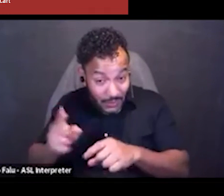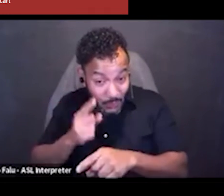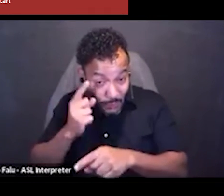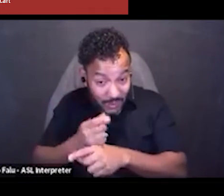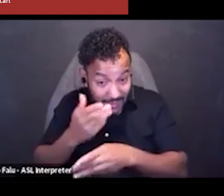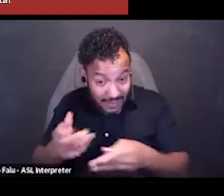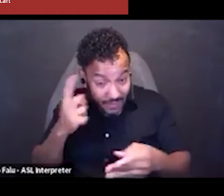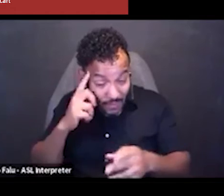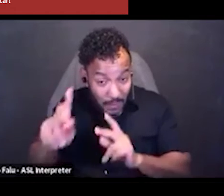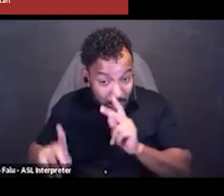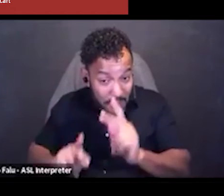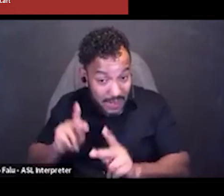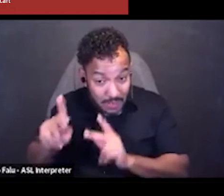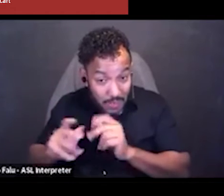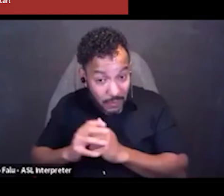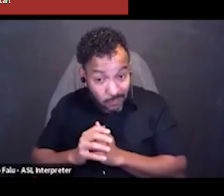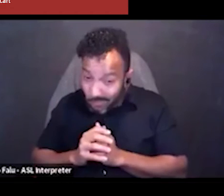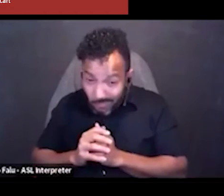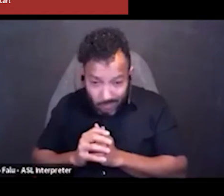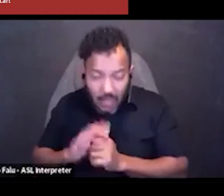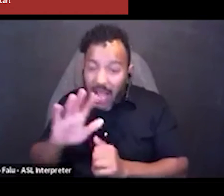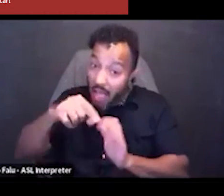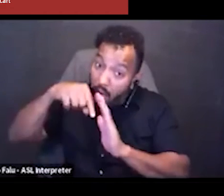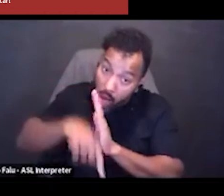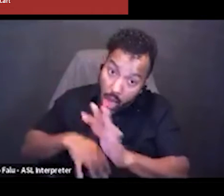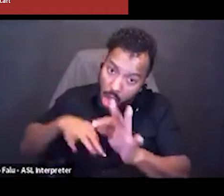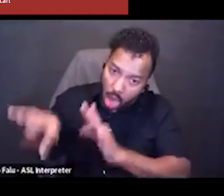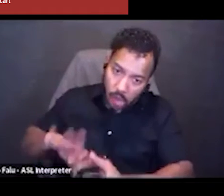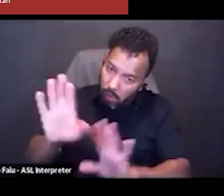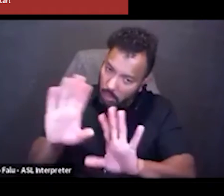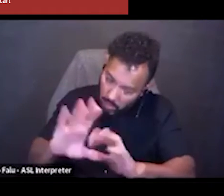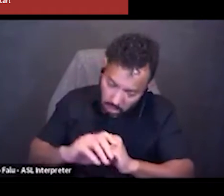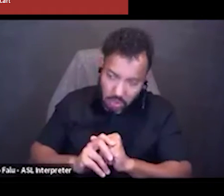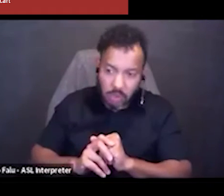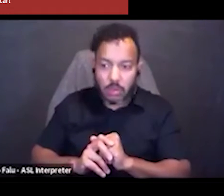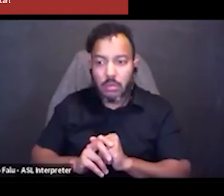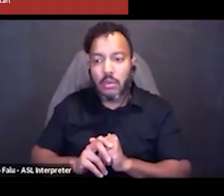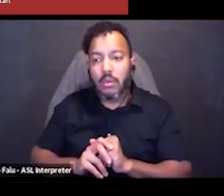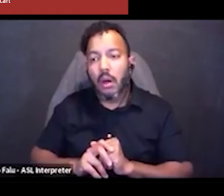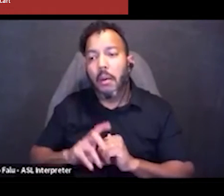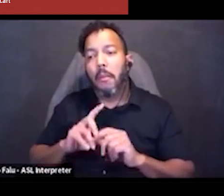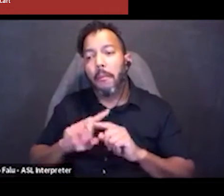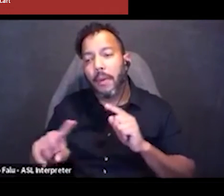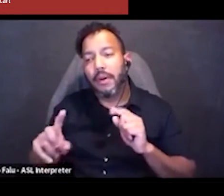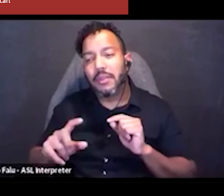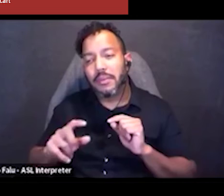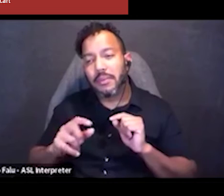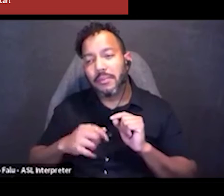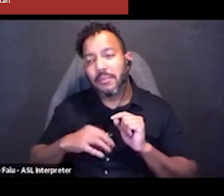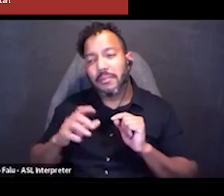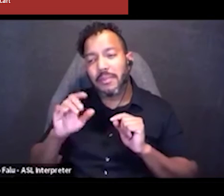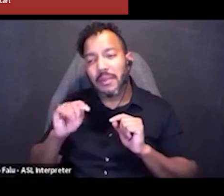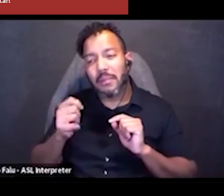I wouldn't get into that. That's my little bit of knowledge. I don't have a lot.